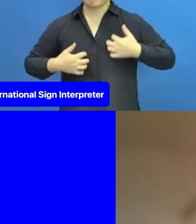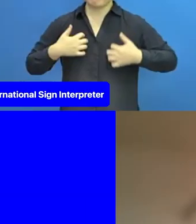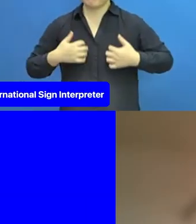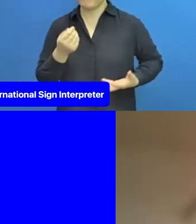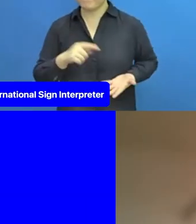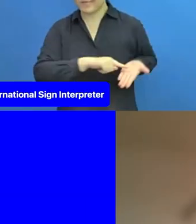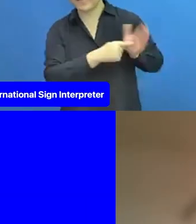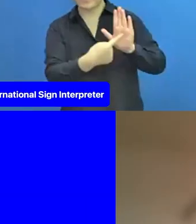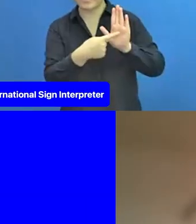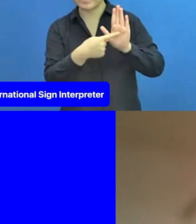Over to you, ASA.